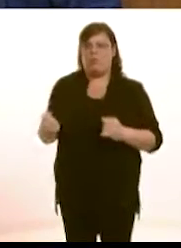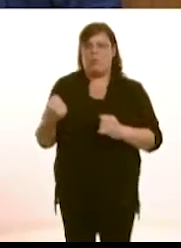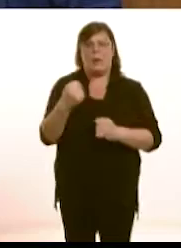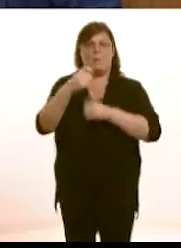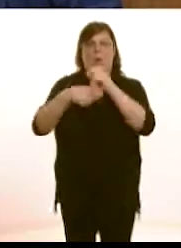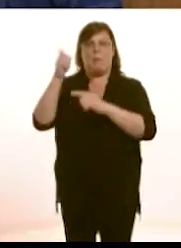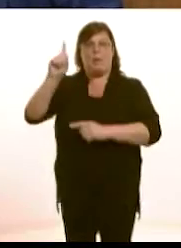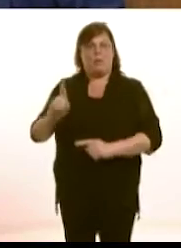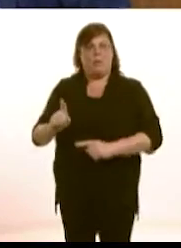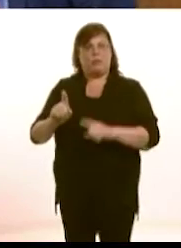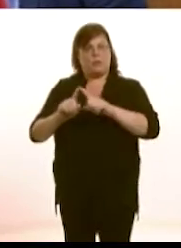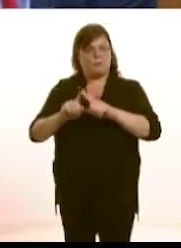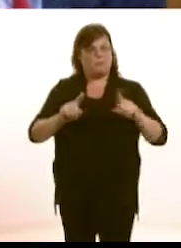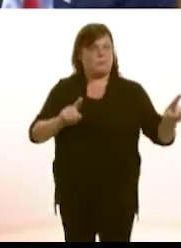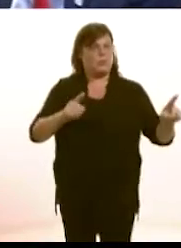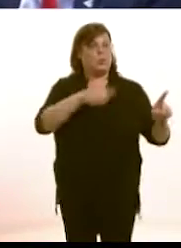far steadfastly refused to do.